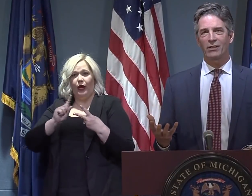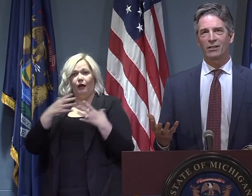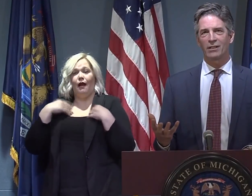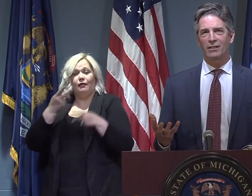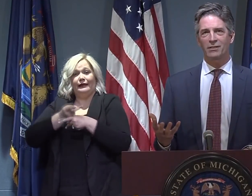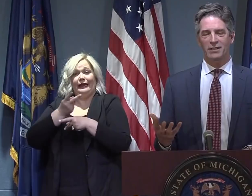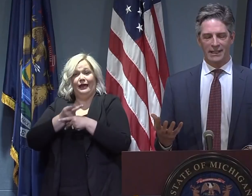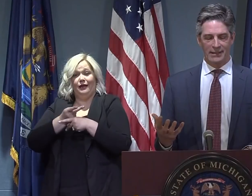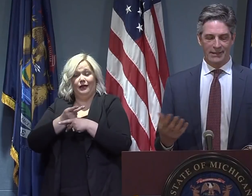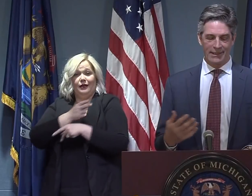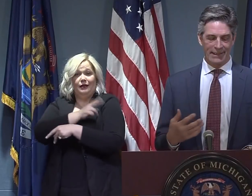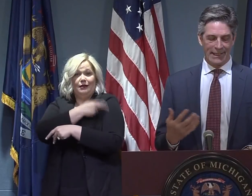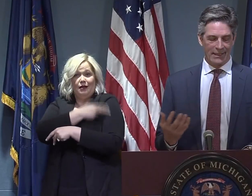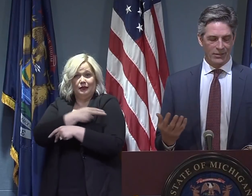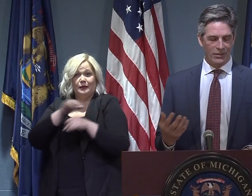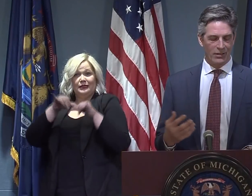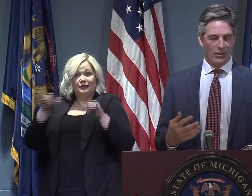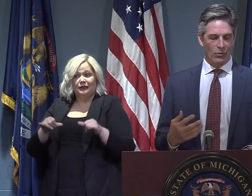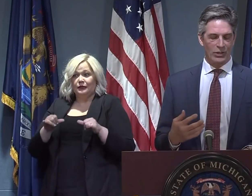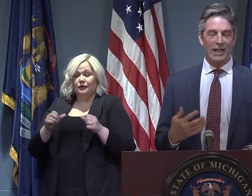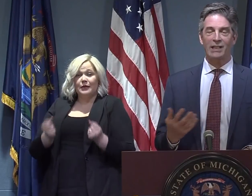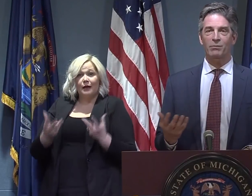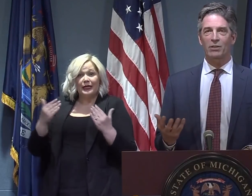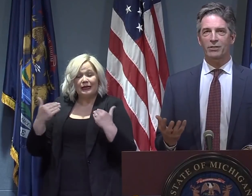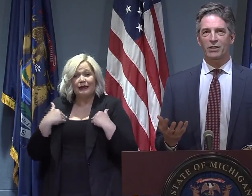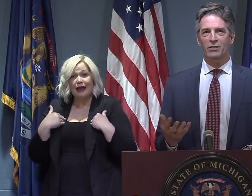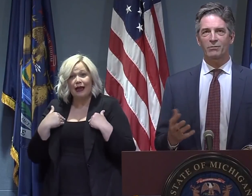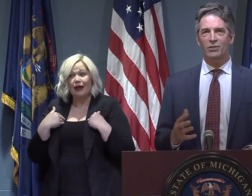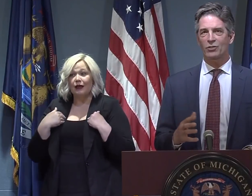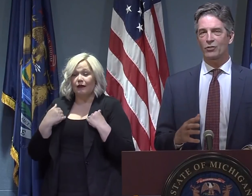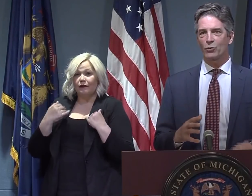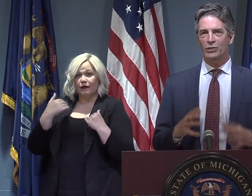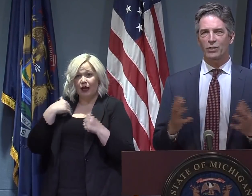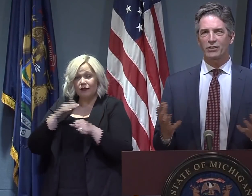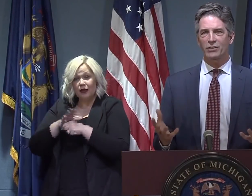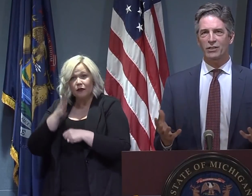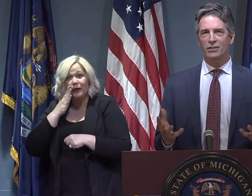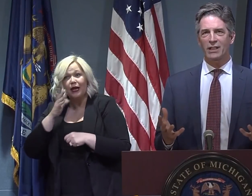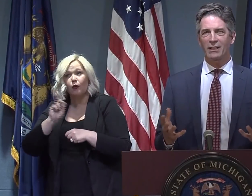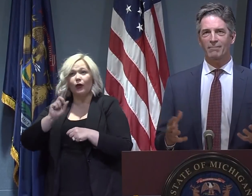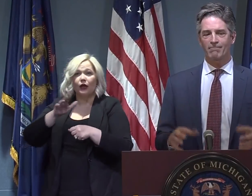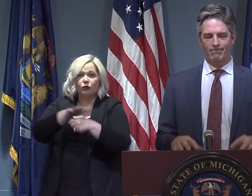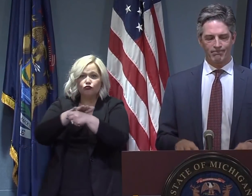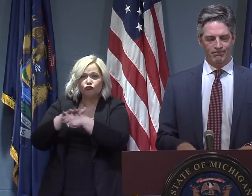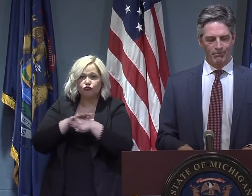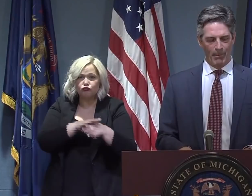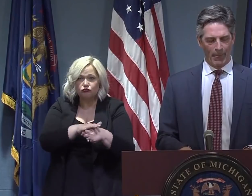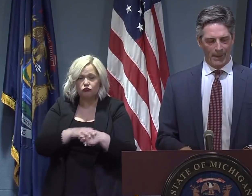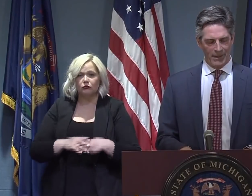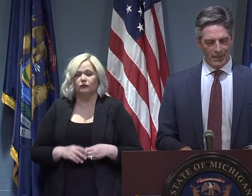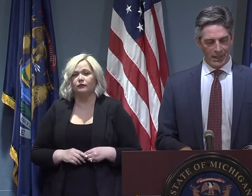BACK HOME AGAIN. SECONDLY BASED UPON THE GEOGRAPHY OF HEALTH CARE IN THE